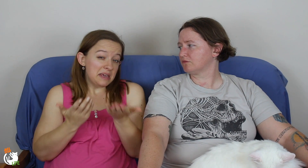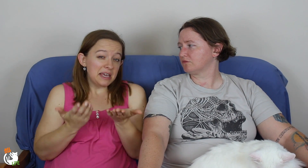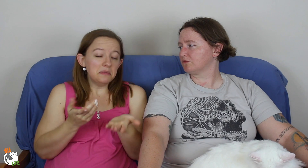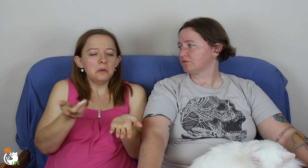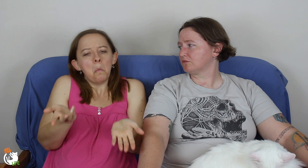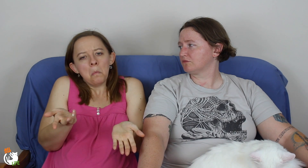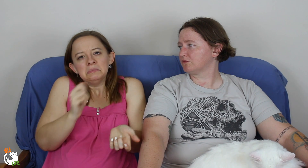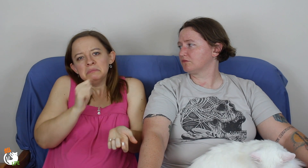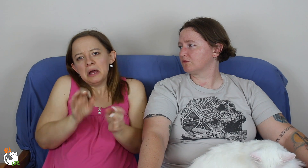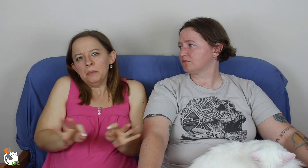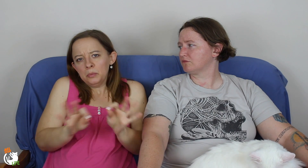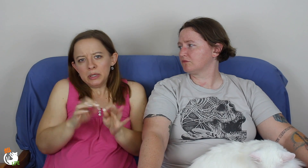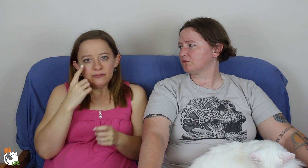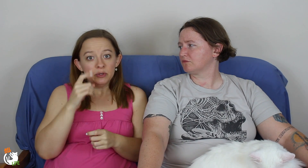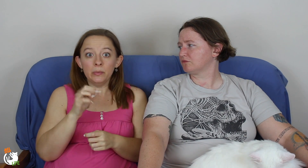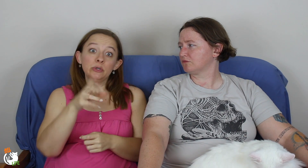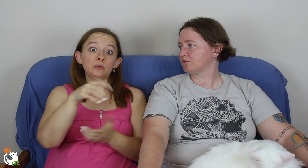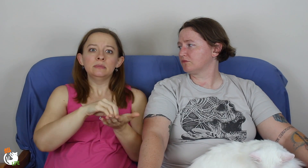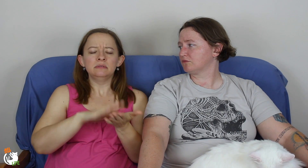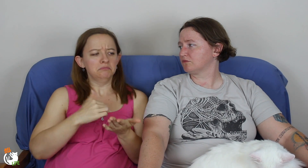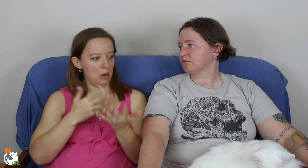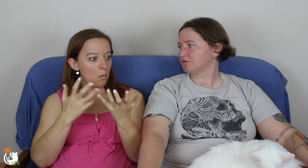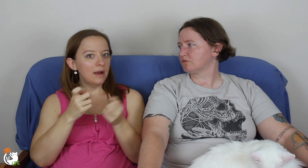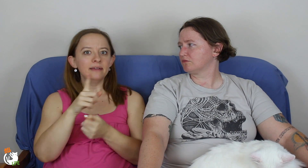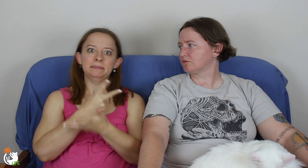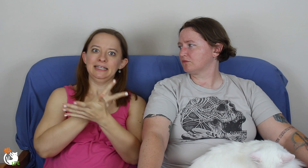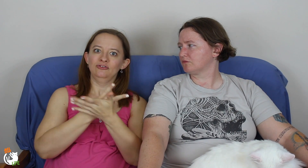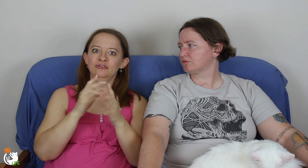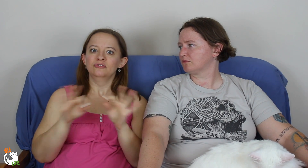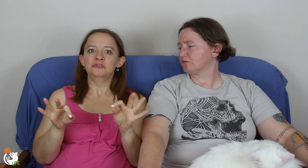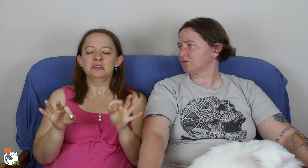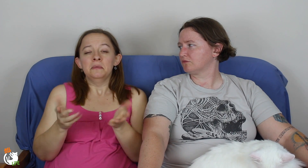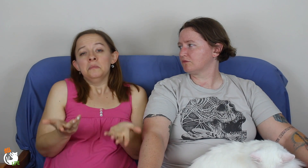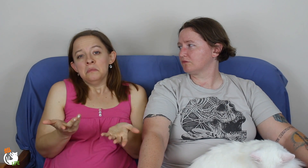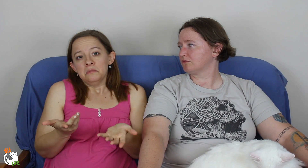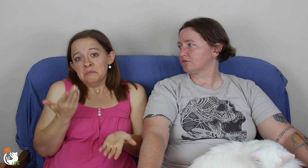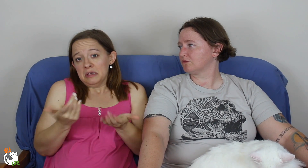Maybe that's not really as important for you. Or you put down you wanted someone with a master's degree.